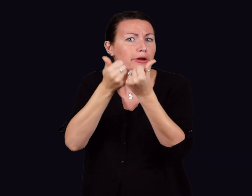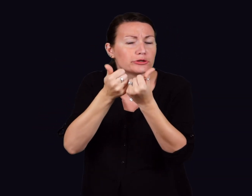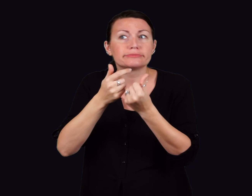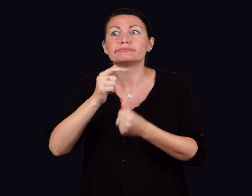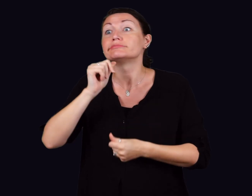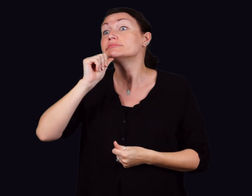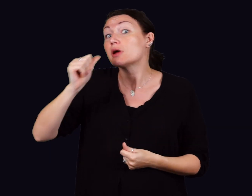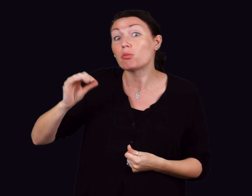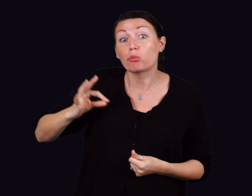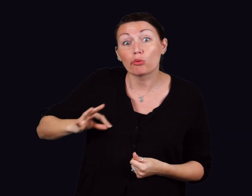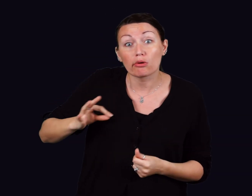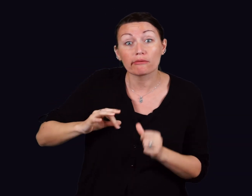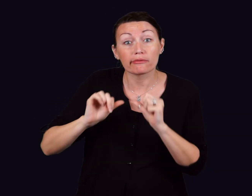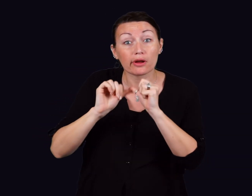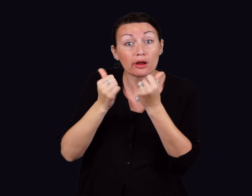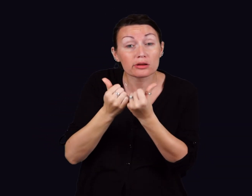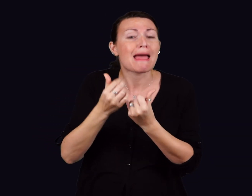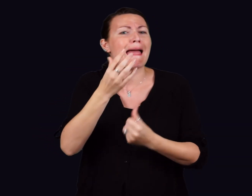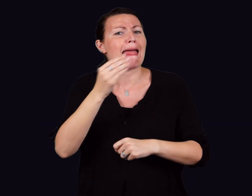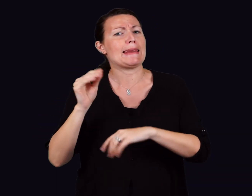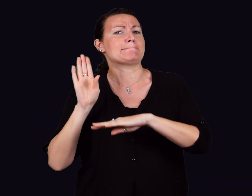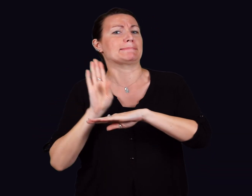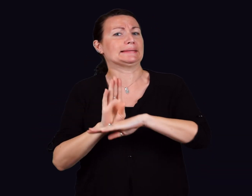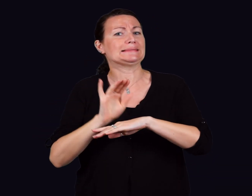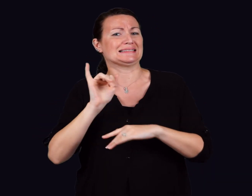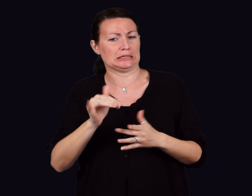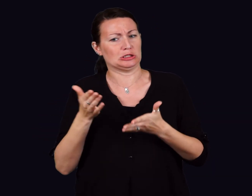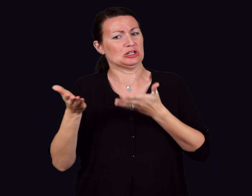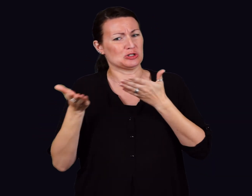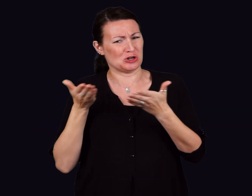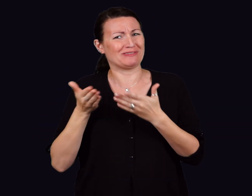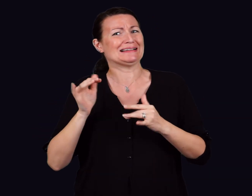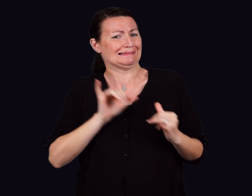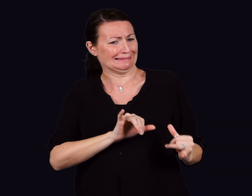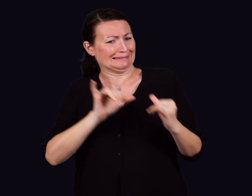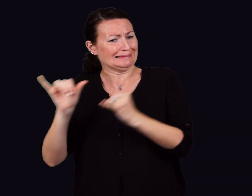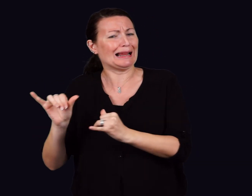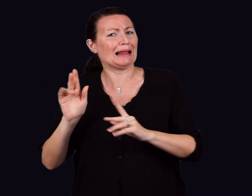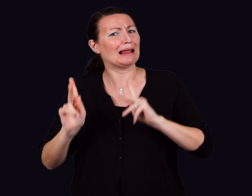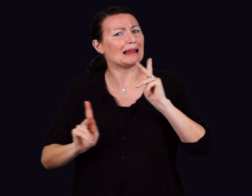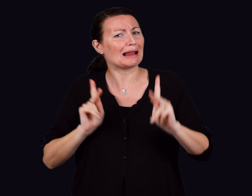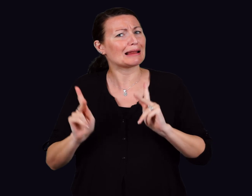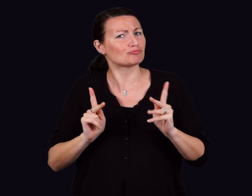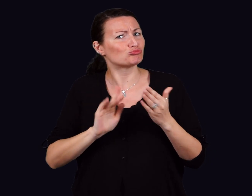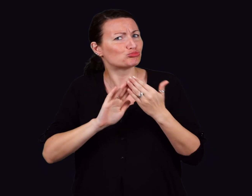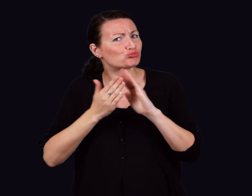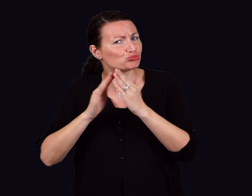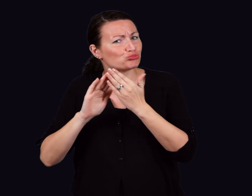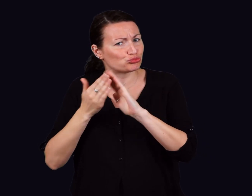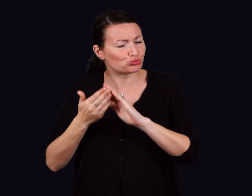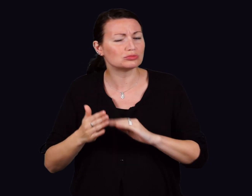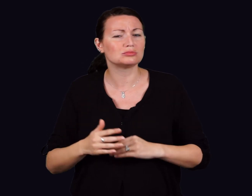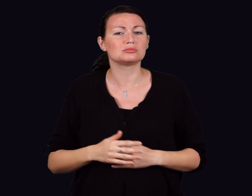nonprofit agencies and businesses that serve our communities